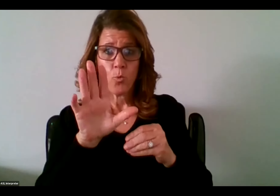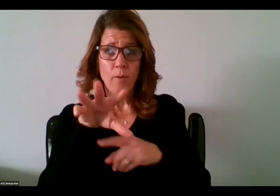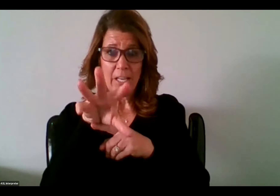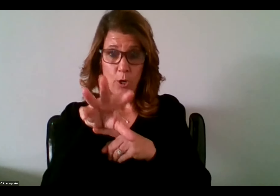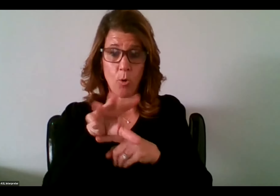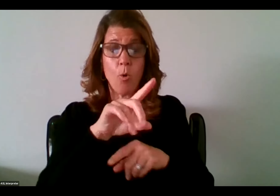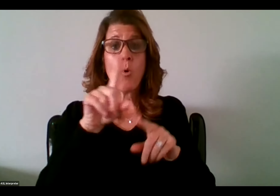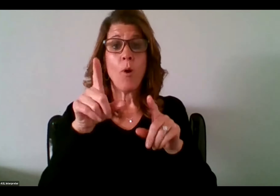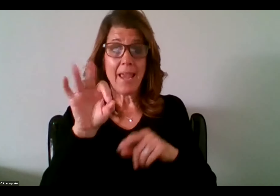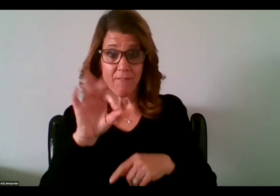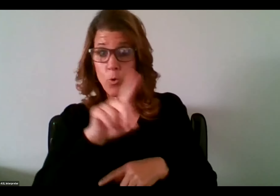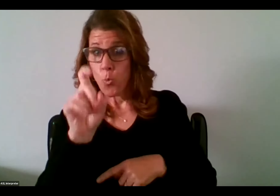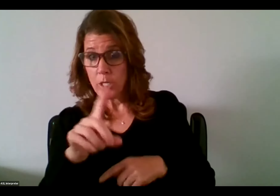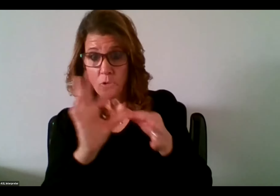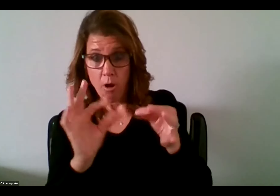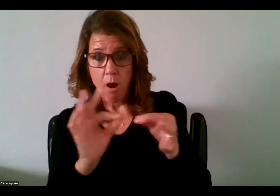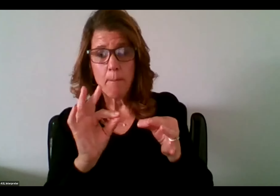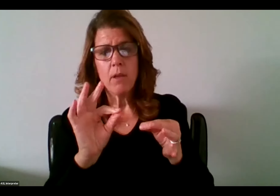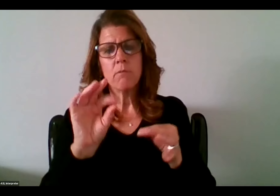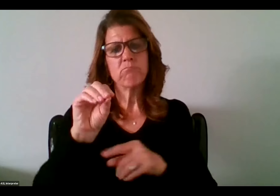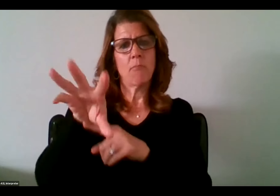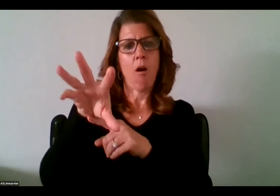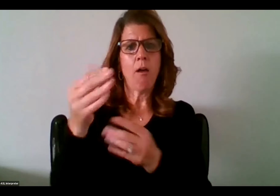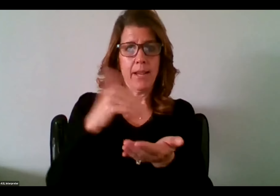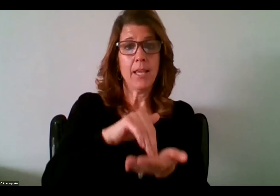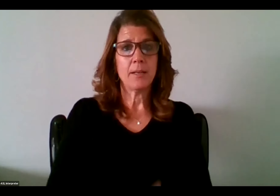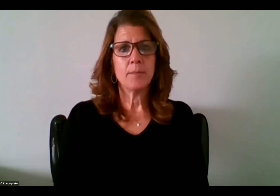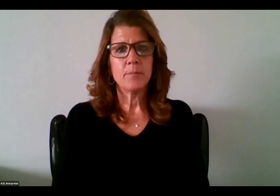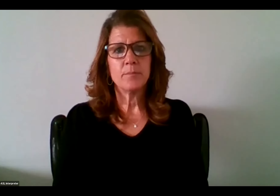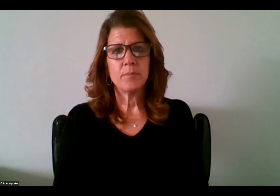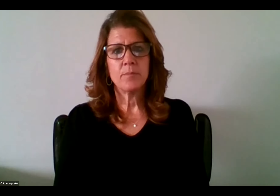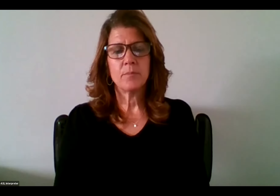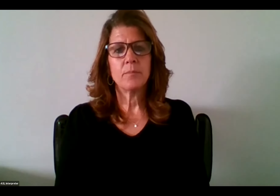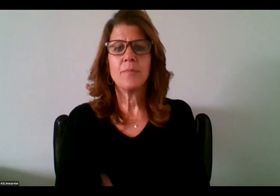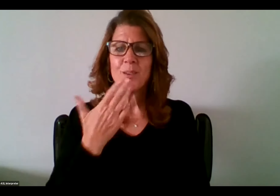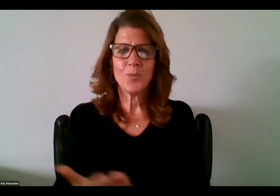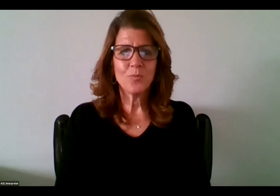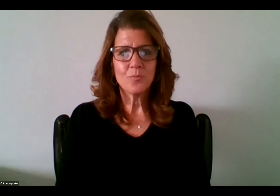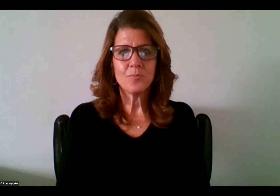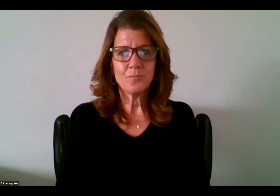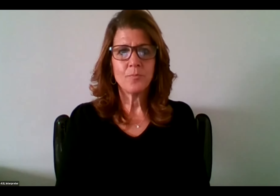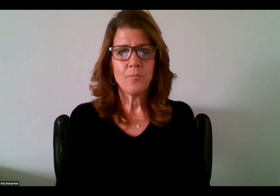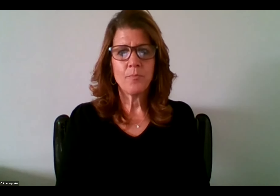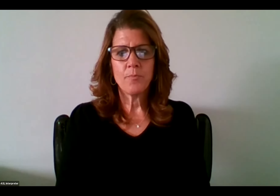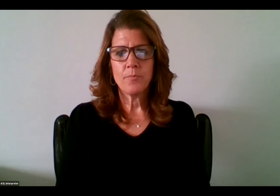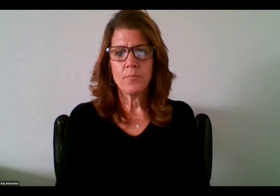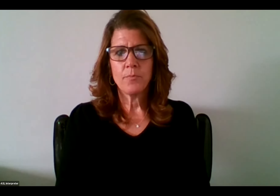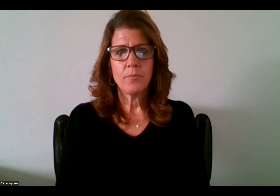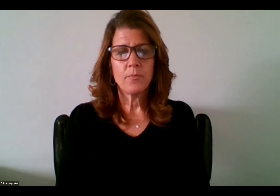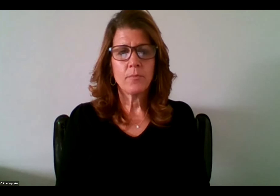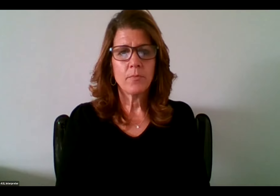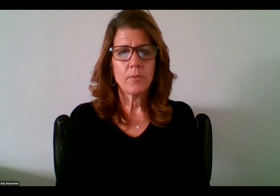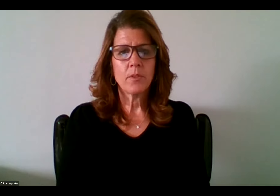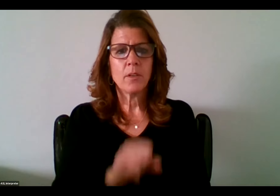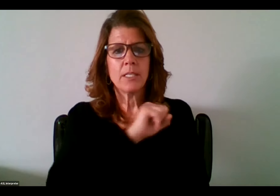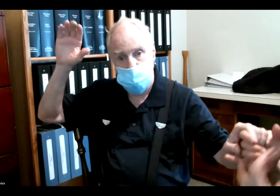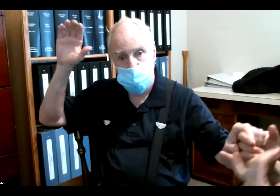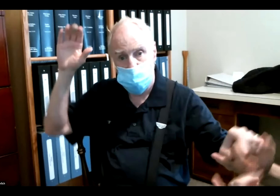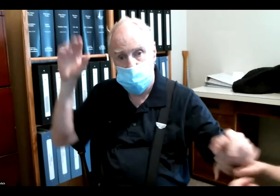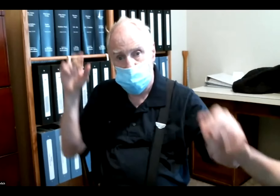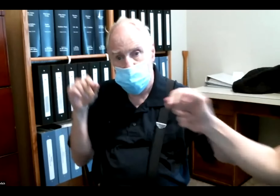you have a question can you turn it on? >> We'll go to Stephen.